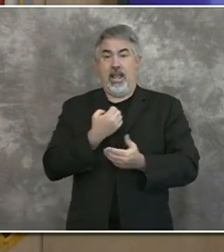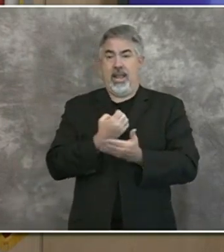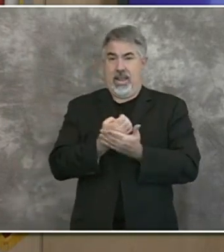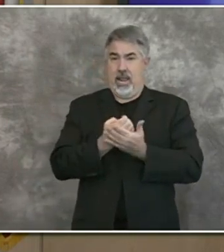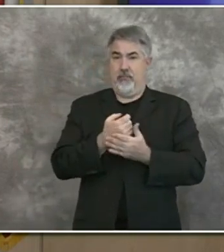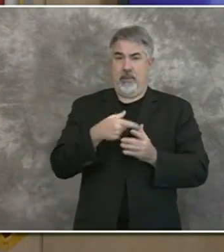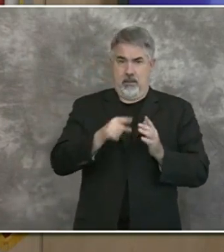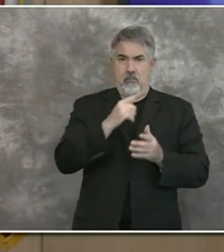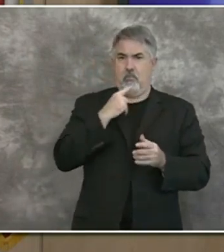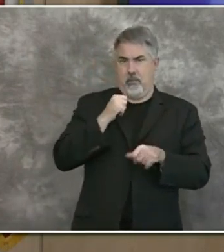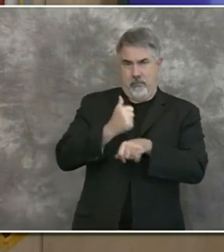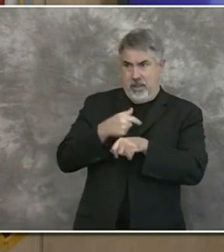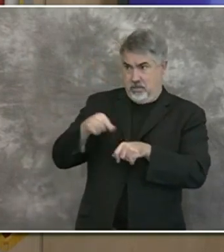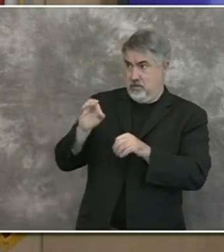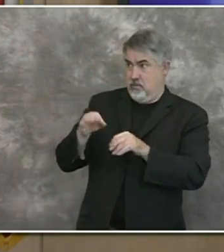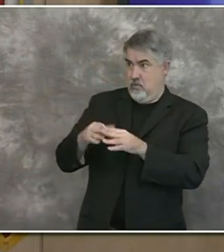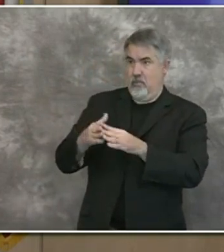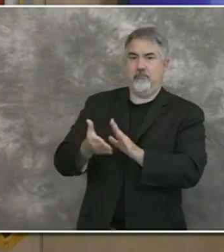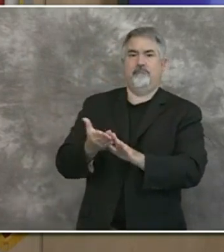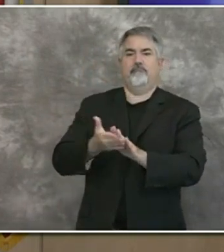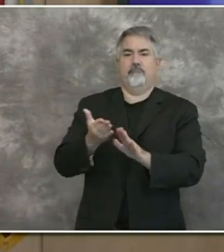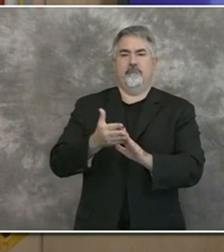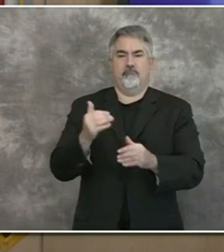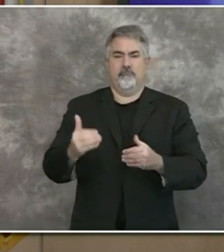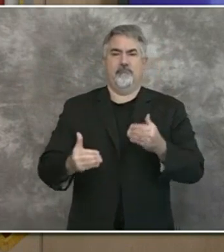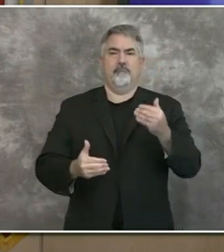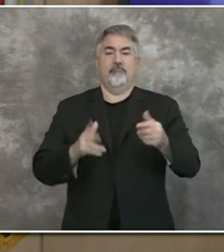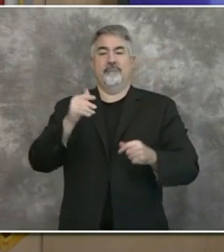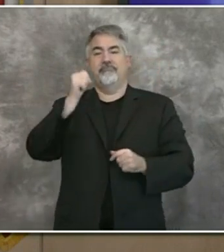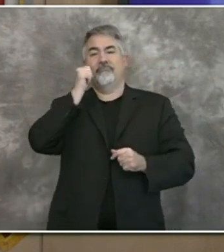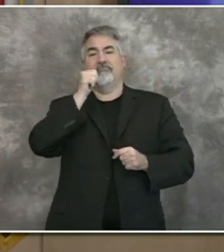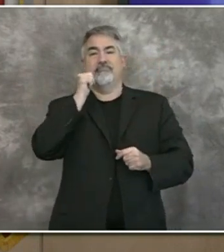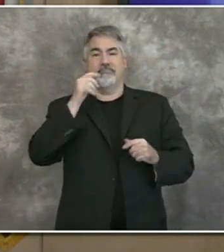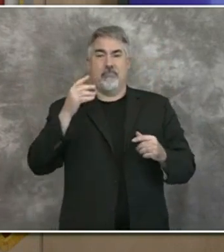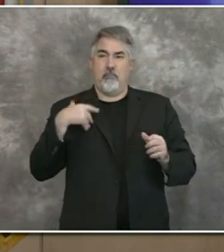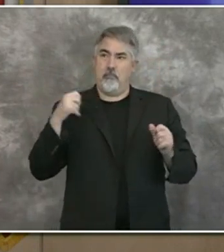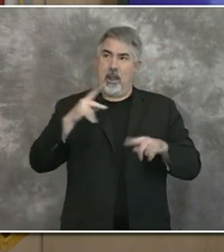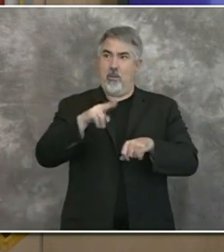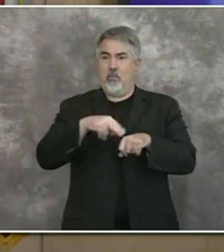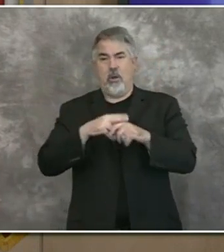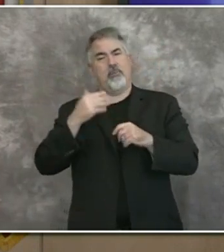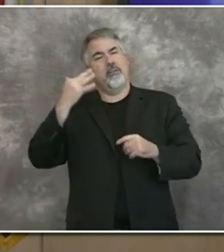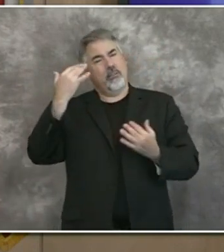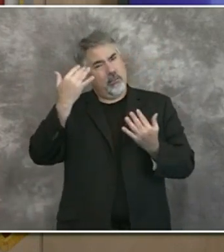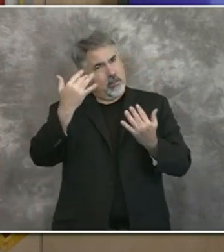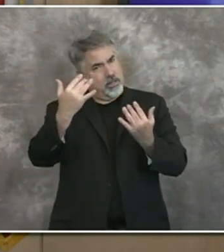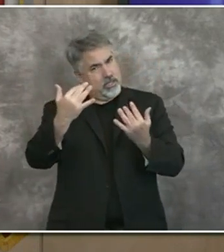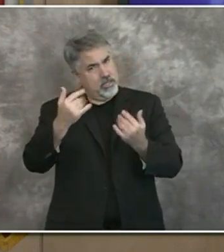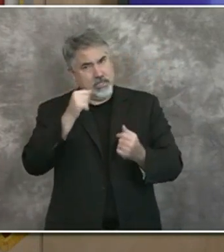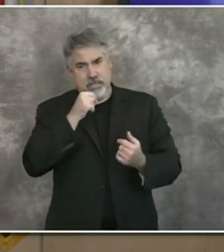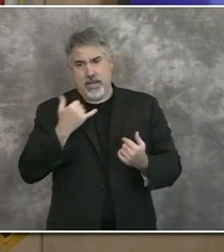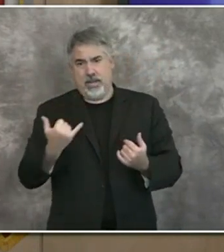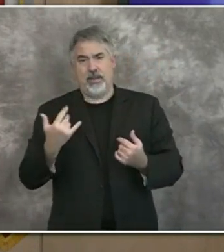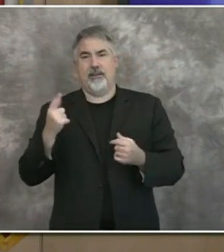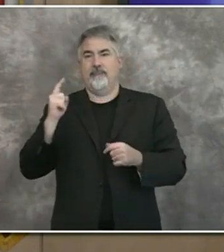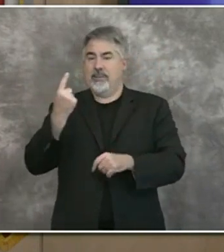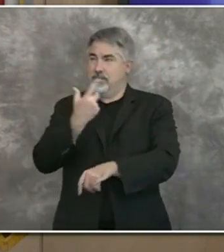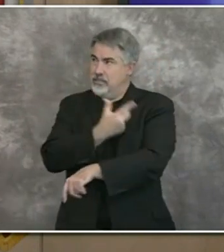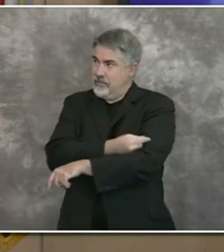GET OUT OF THIS IN A WAY THAT ALLOWS US TO GET. SECTIONS OF OUR ECONOMY BACK UP AND RUNNING A LOT OF OUR WAY OF